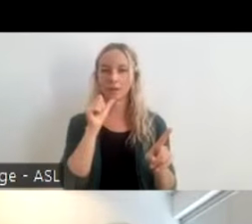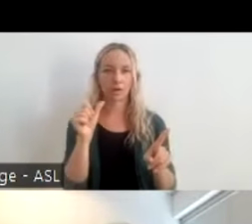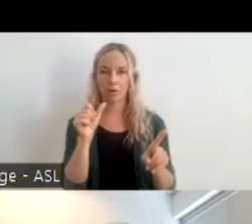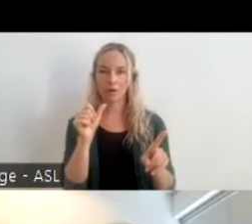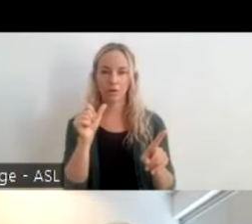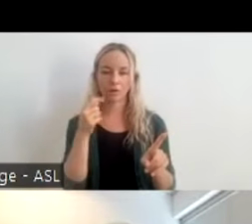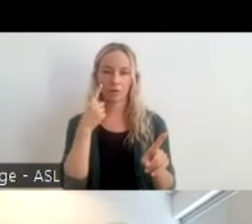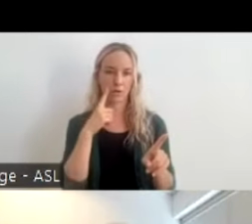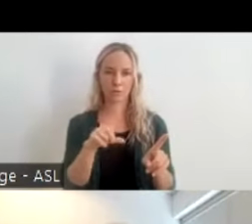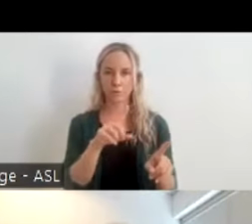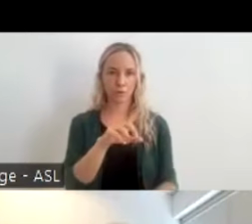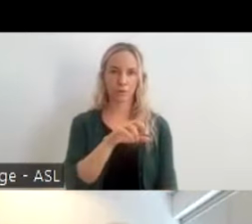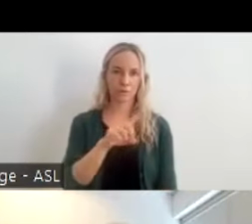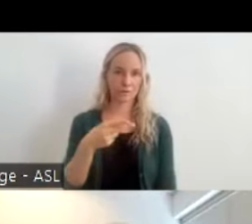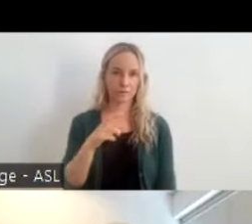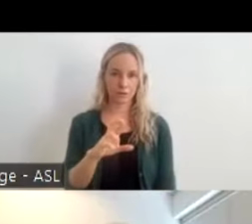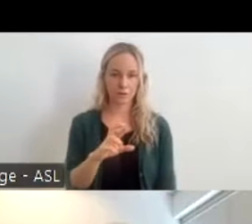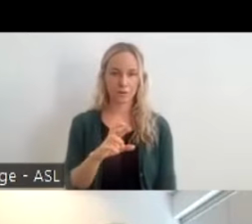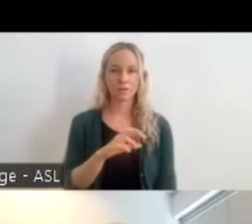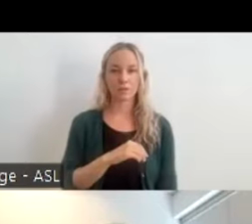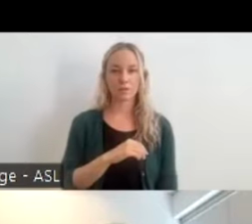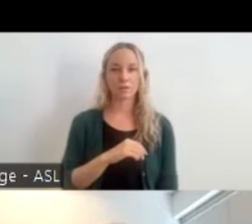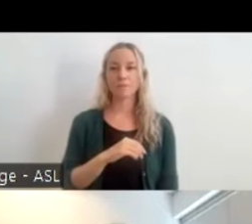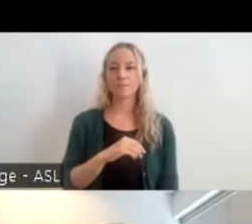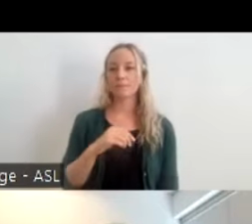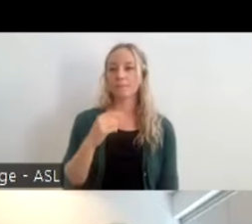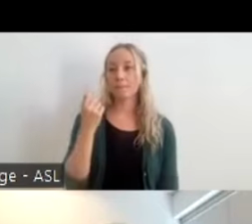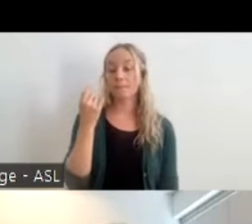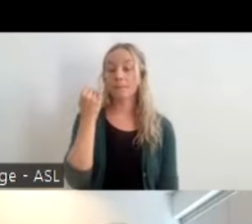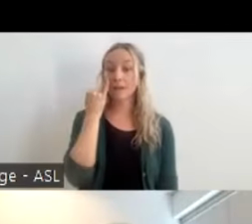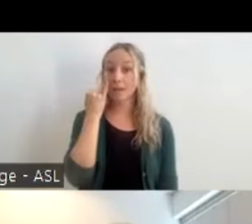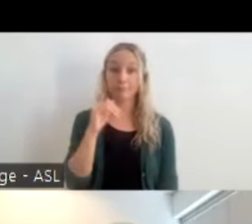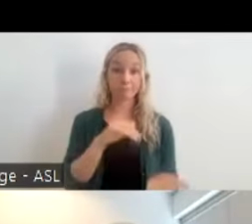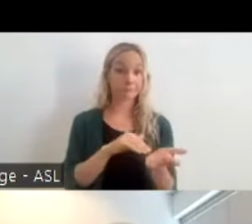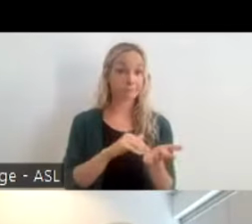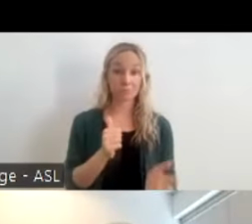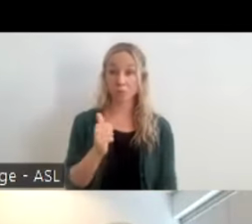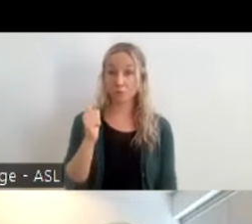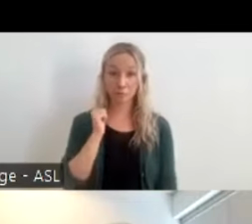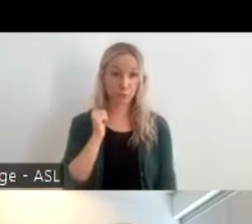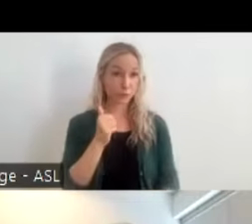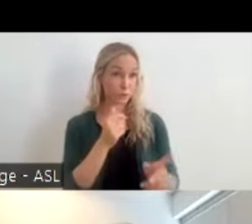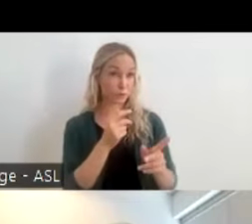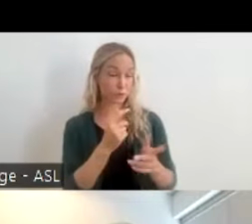with a sign language interpreter or refuse to provide some type of reasonable accommodation to